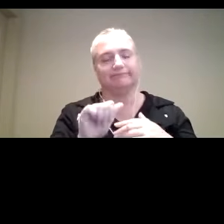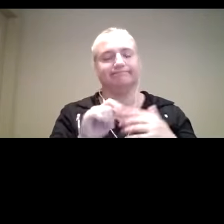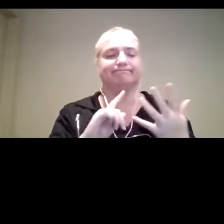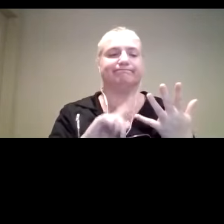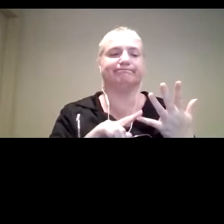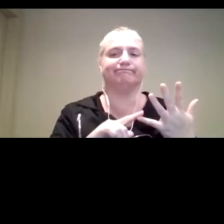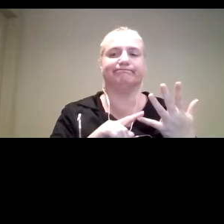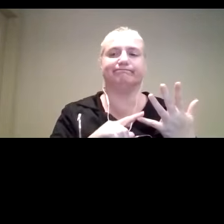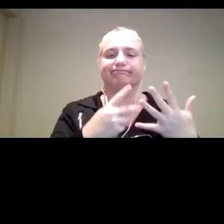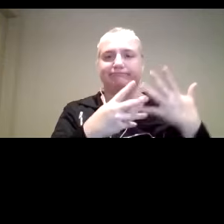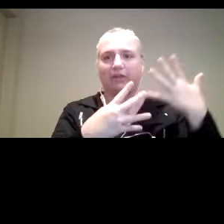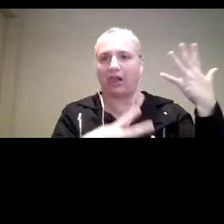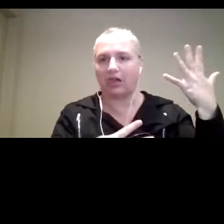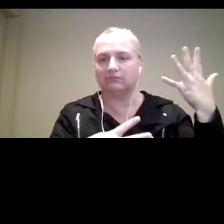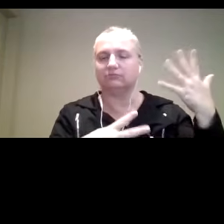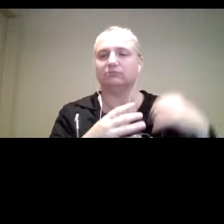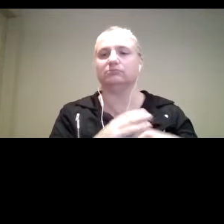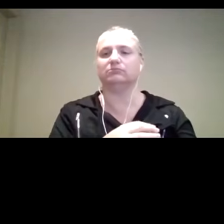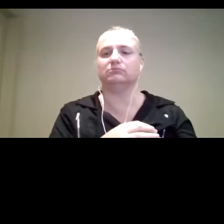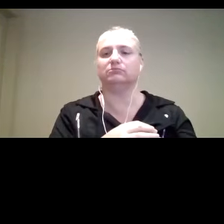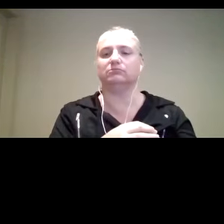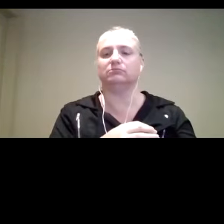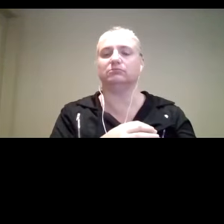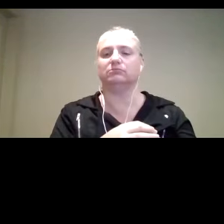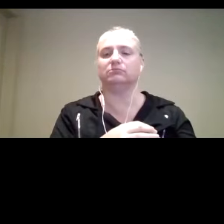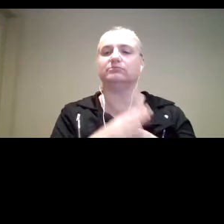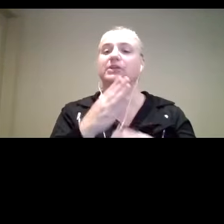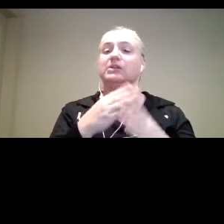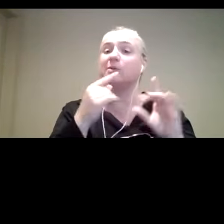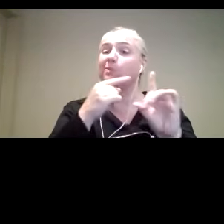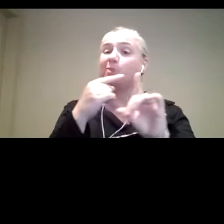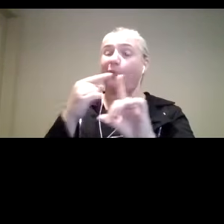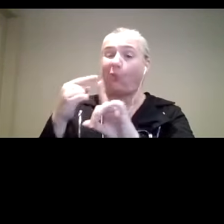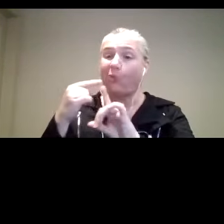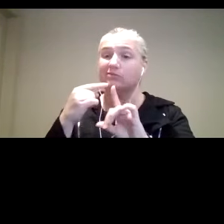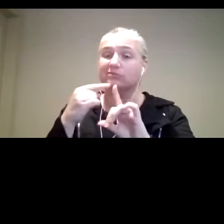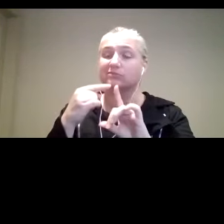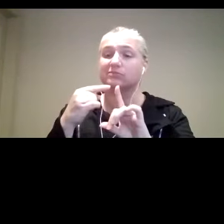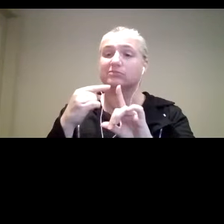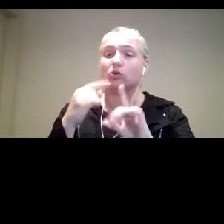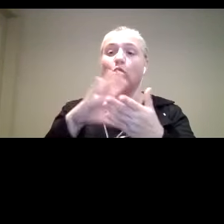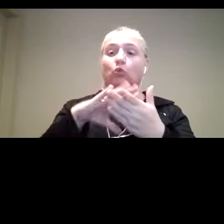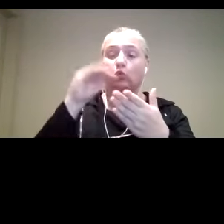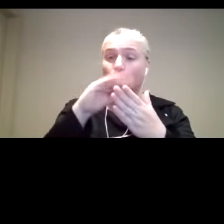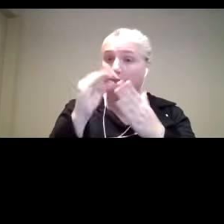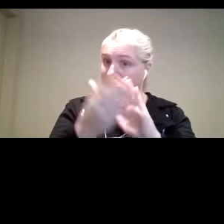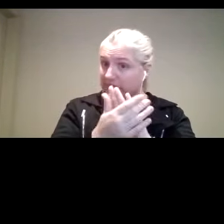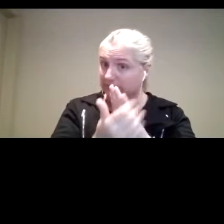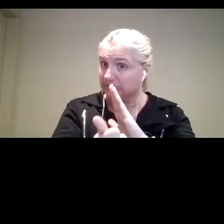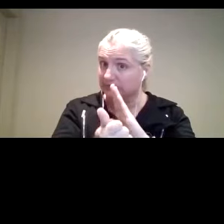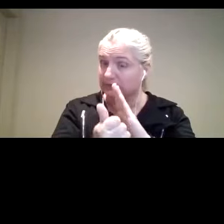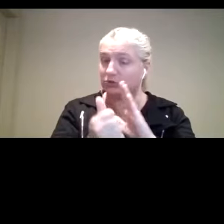all the way to some goals around learning skills, coping skills.